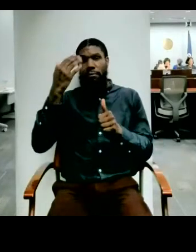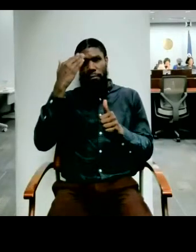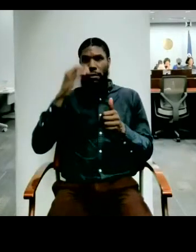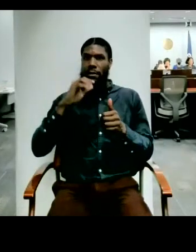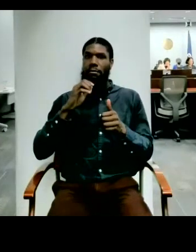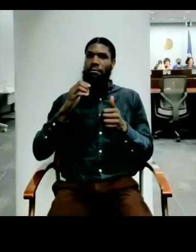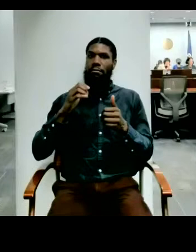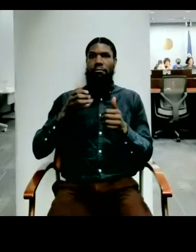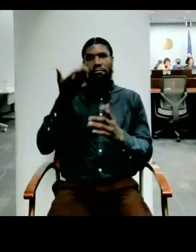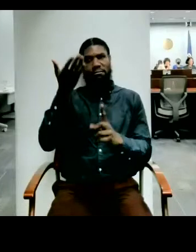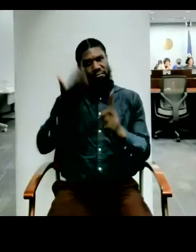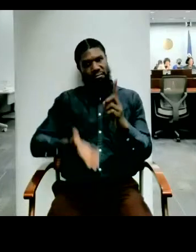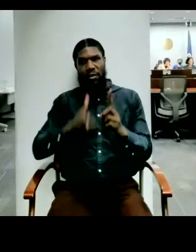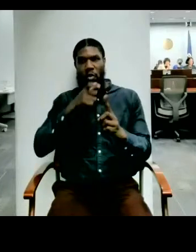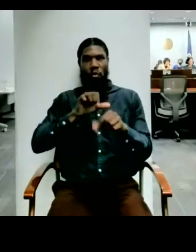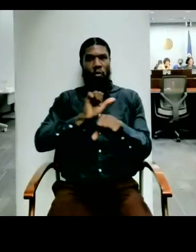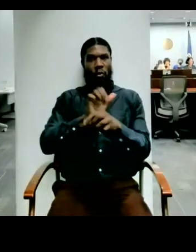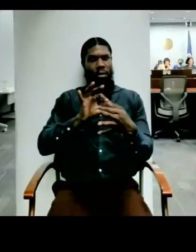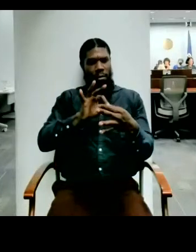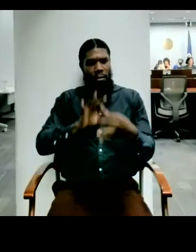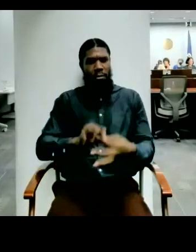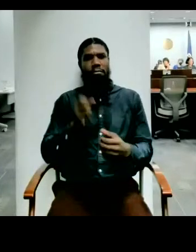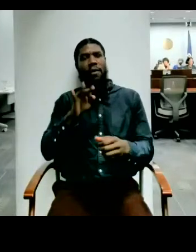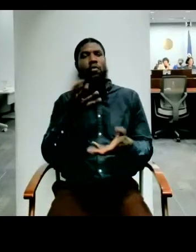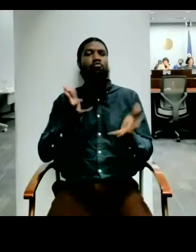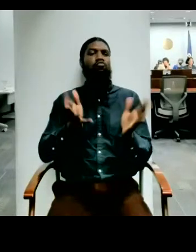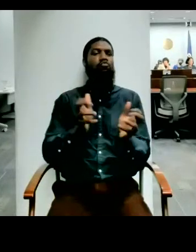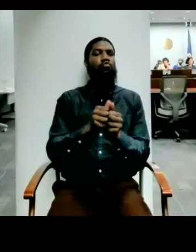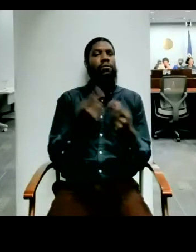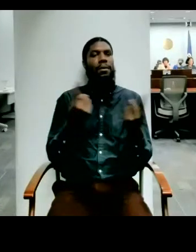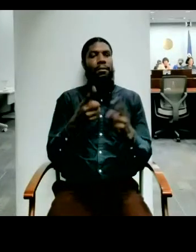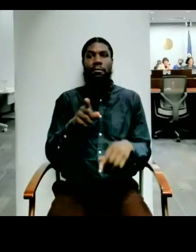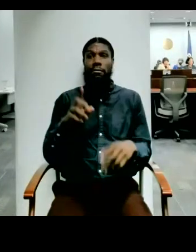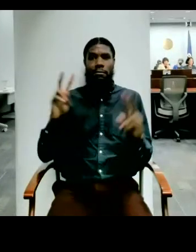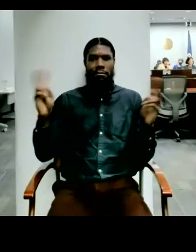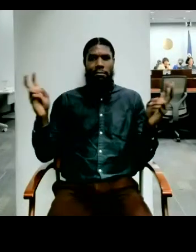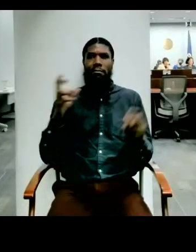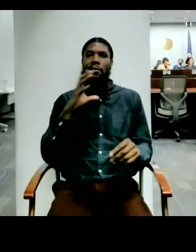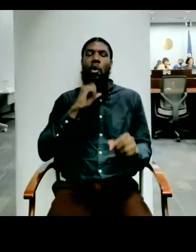If you are talking to somebody, I mean you can I think saying you know it when you see it, I can't